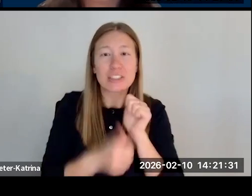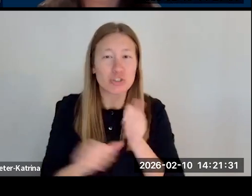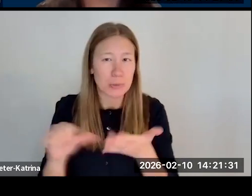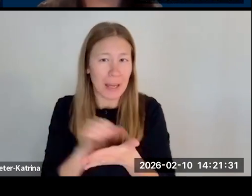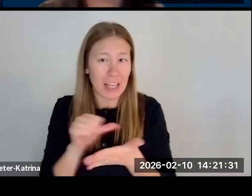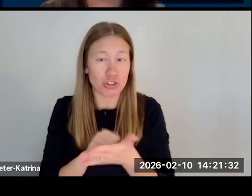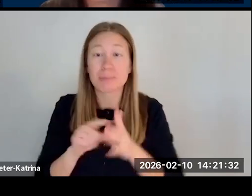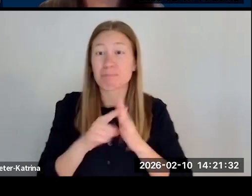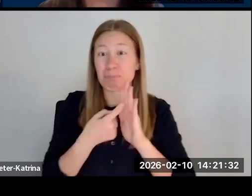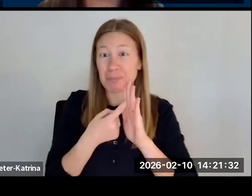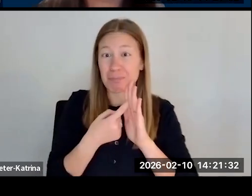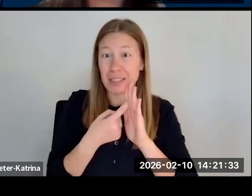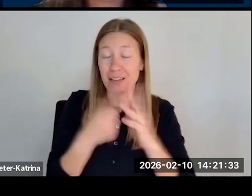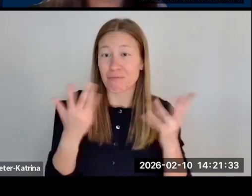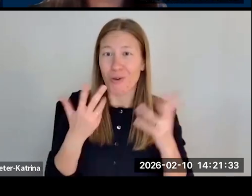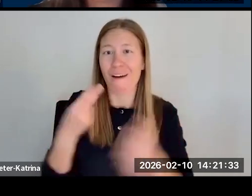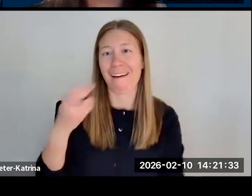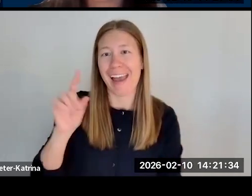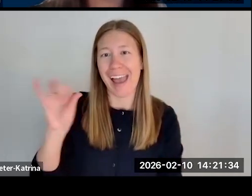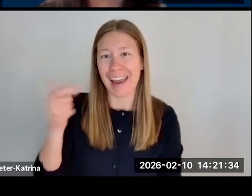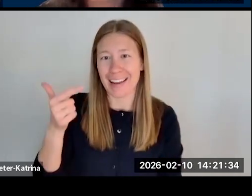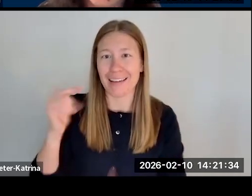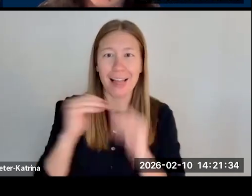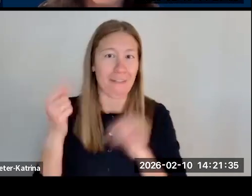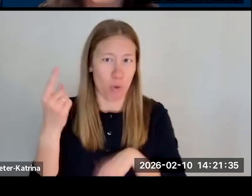that is visually the largest heading text,